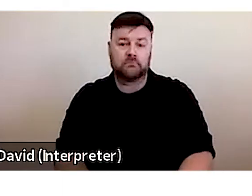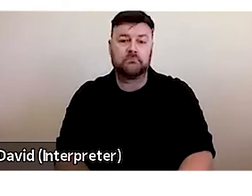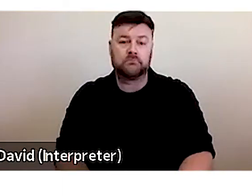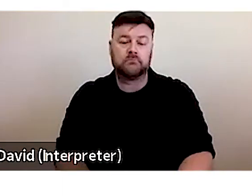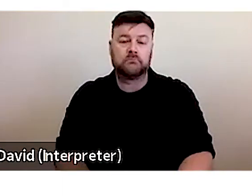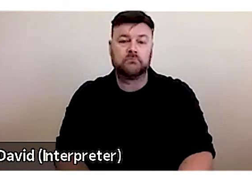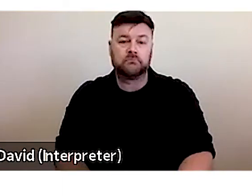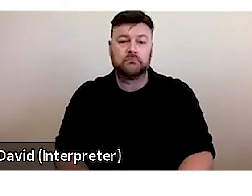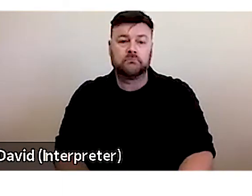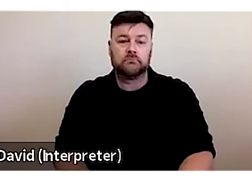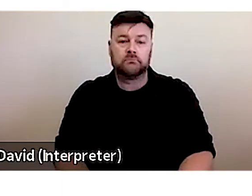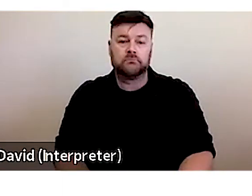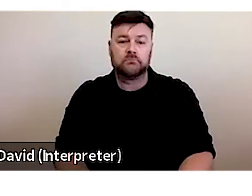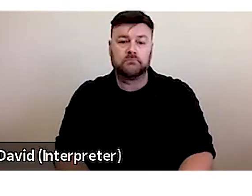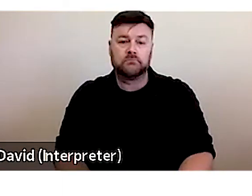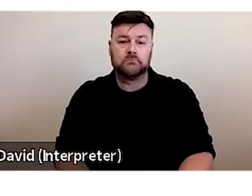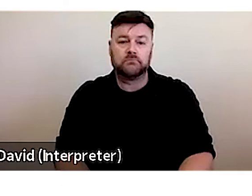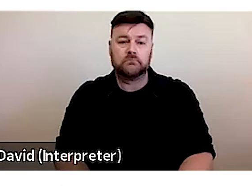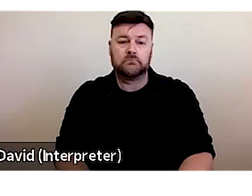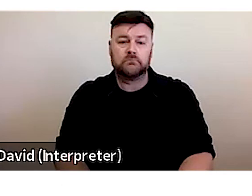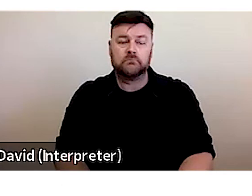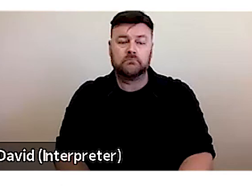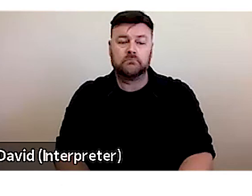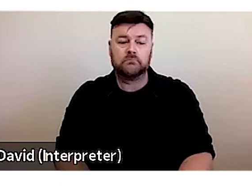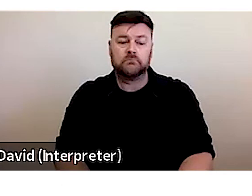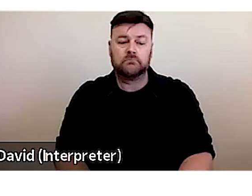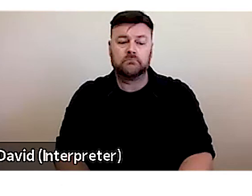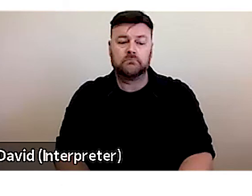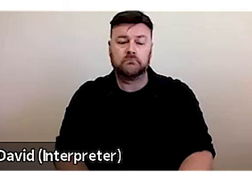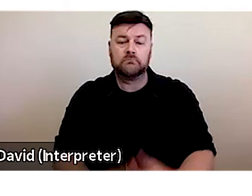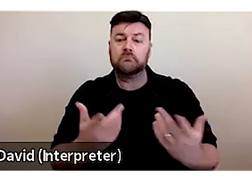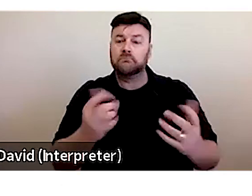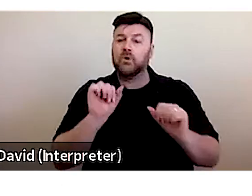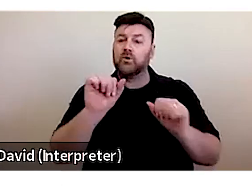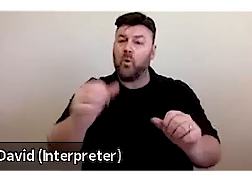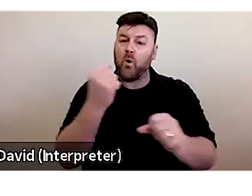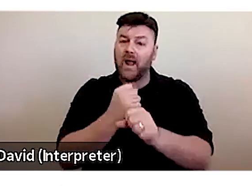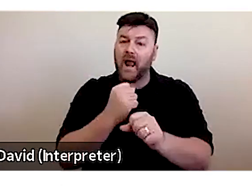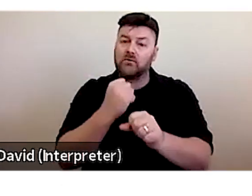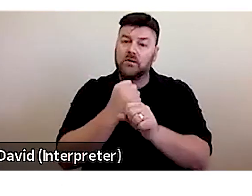If you have these things in your galleries then do something about it.